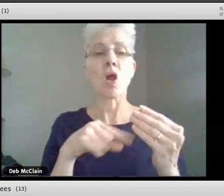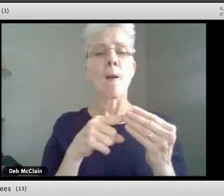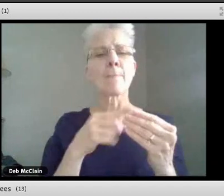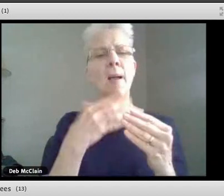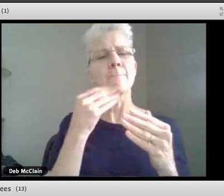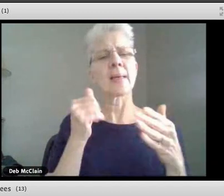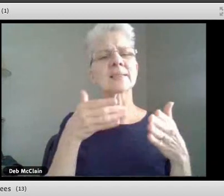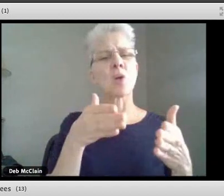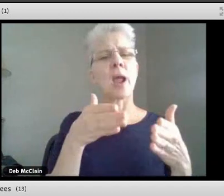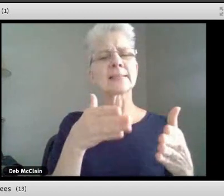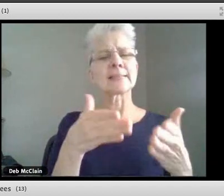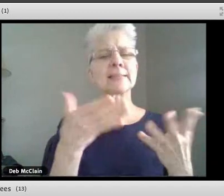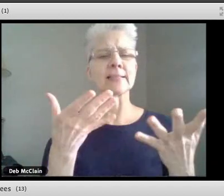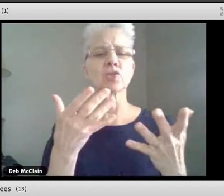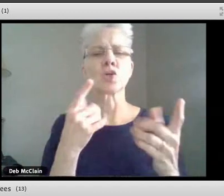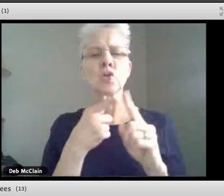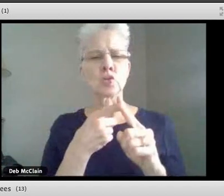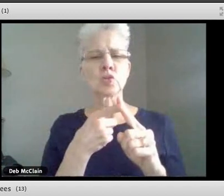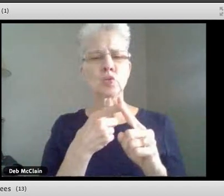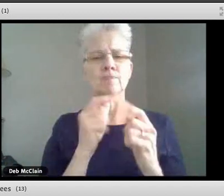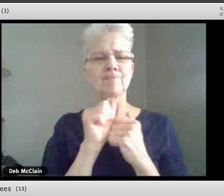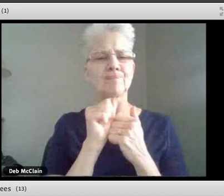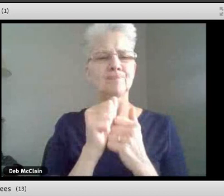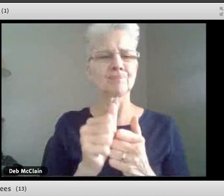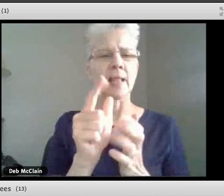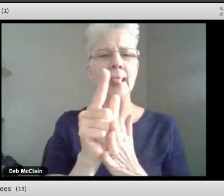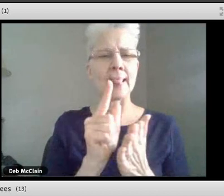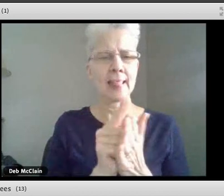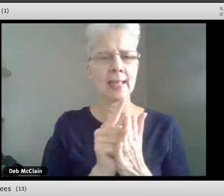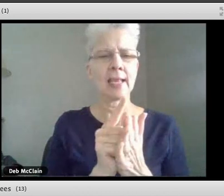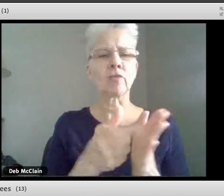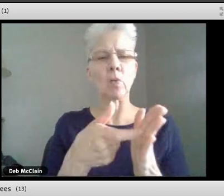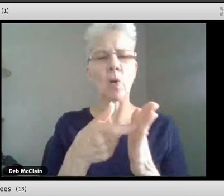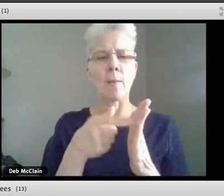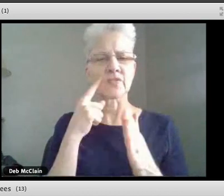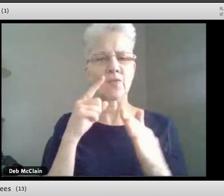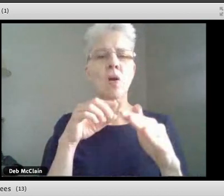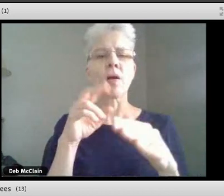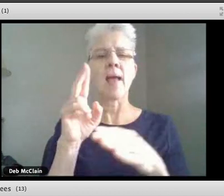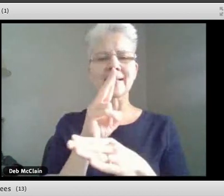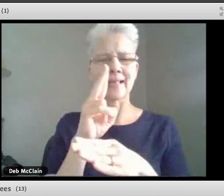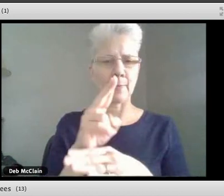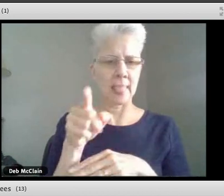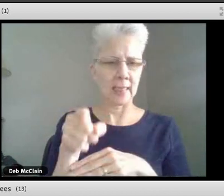to comply with legal requirements for accessibility and including the language in publisher